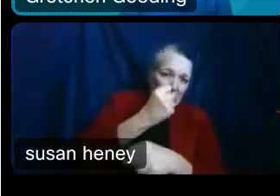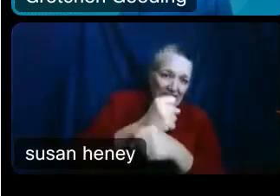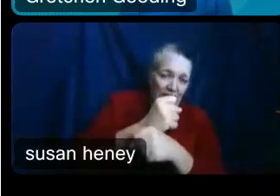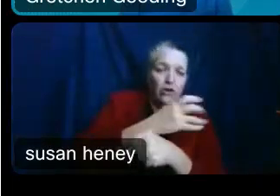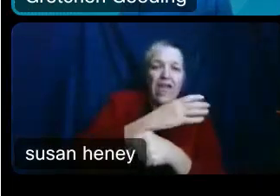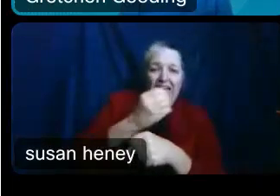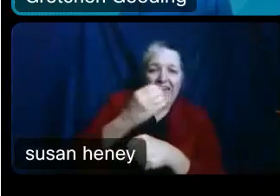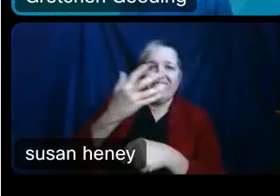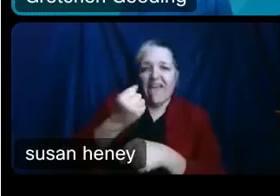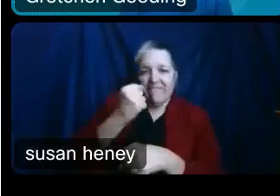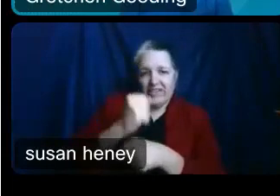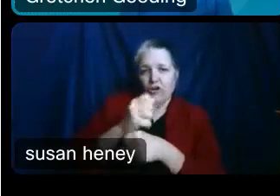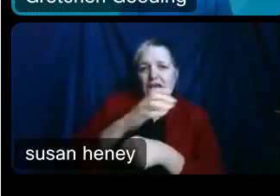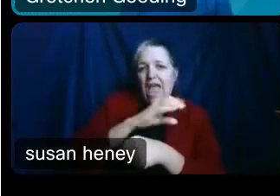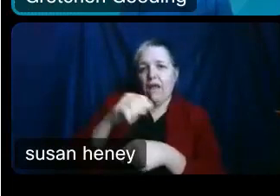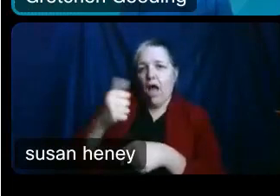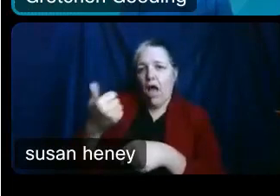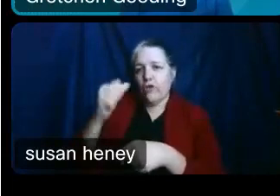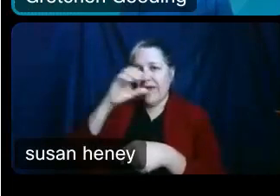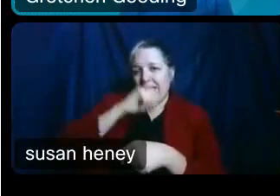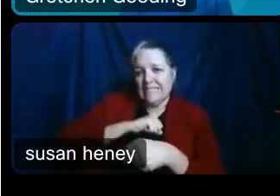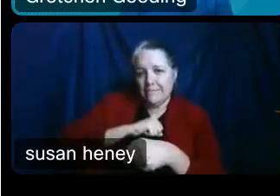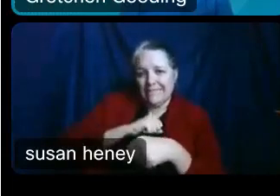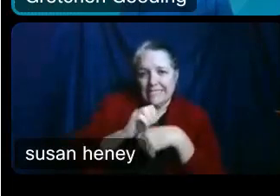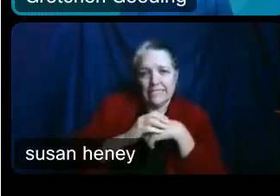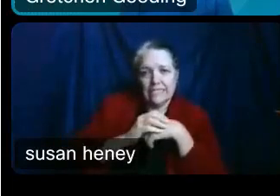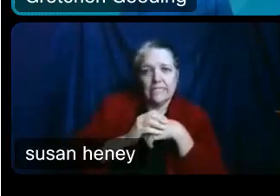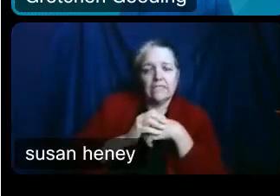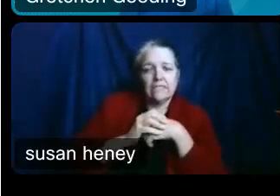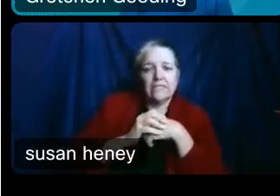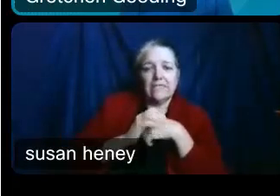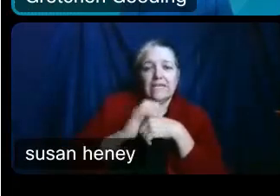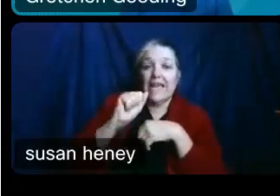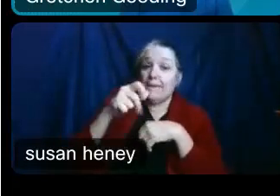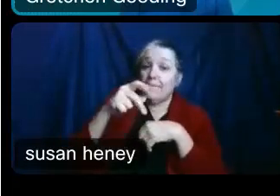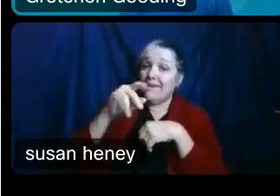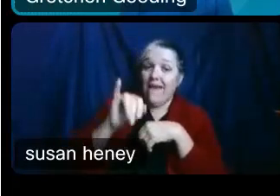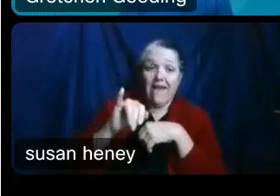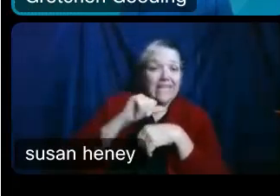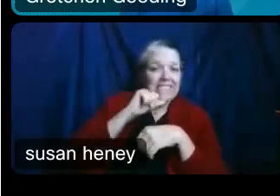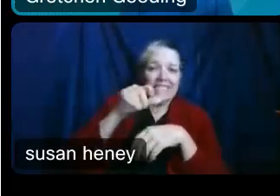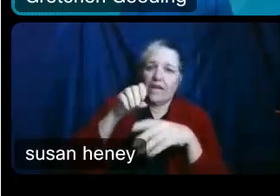sets and supplemental estimates. The API is not part of the embargo, but it will be updated